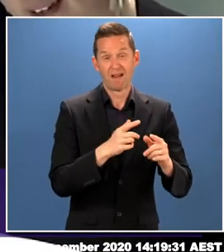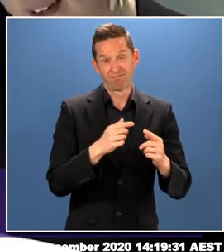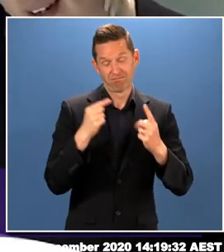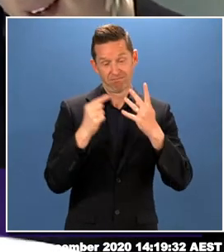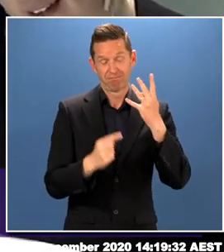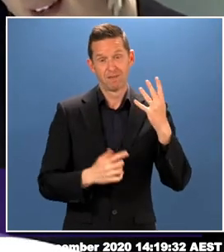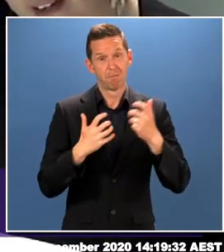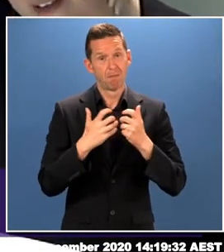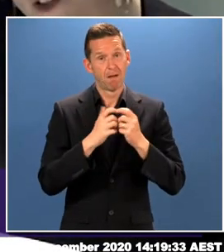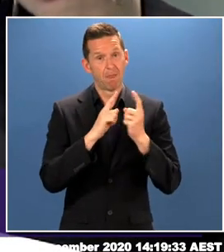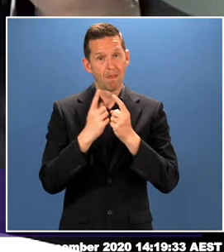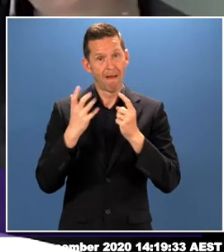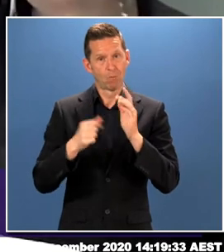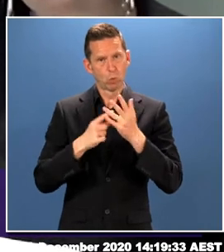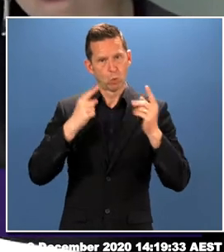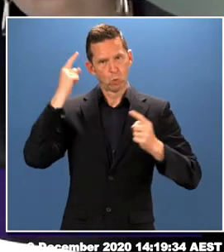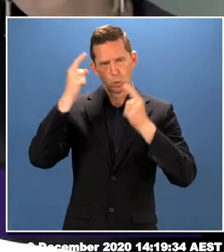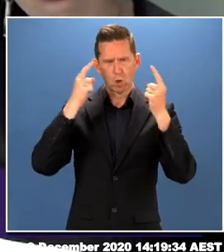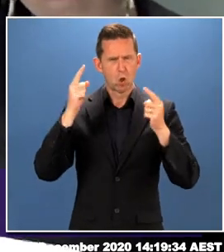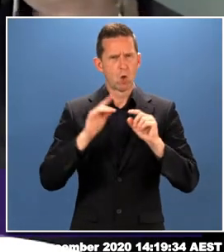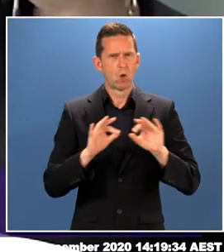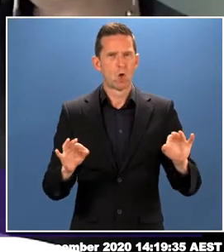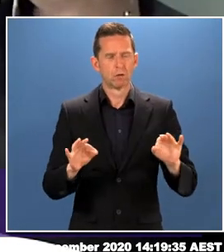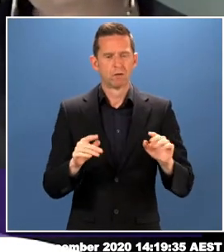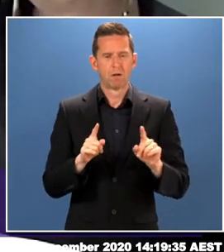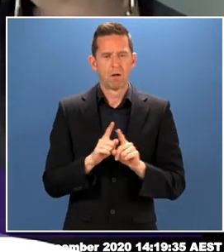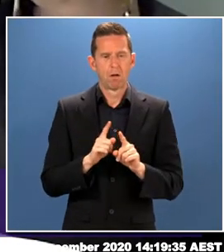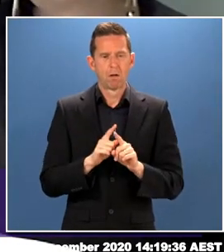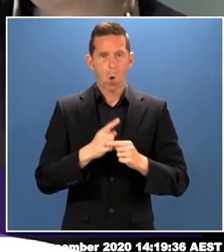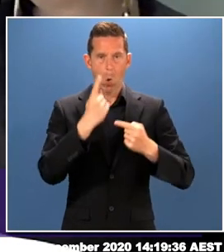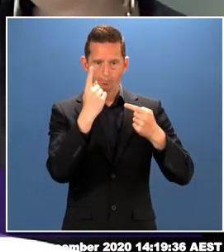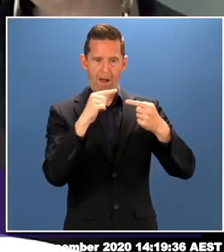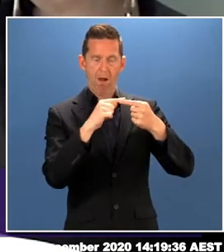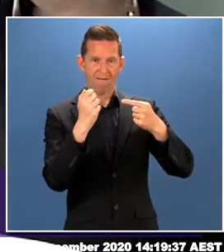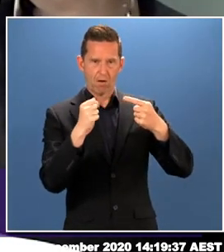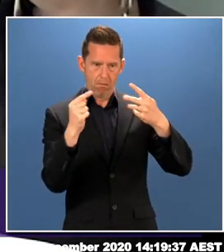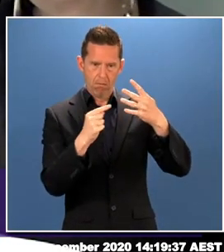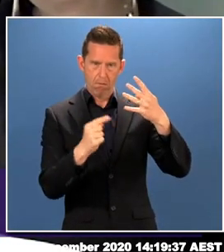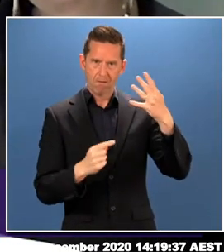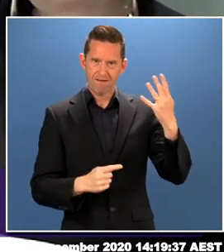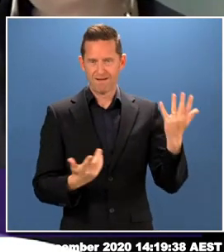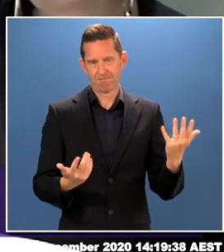and it's not just one, I guess, you know, lanes that you can apply.